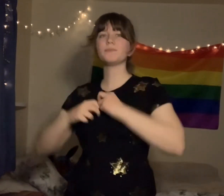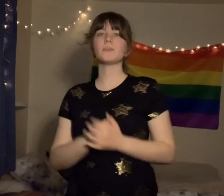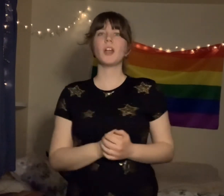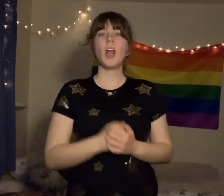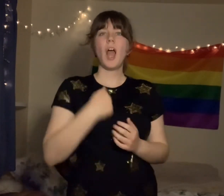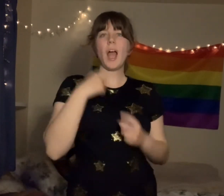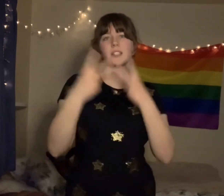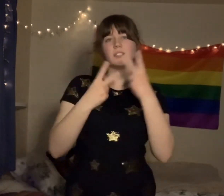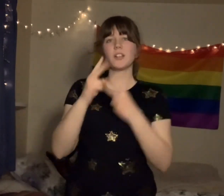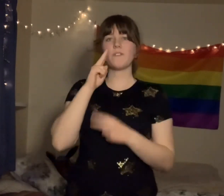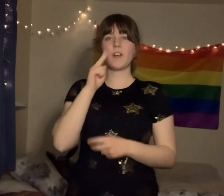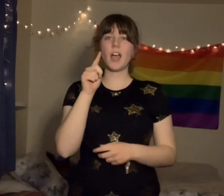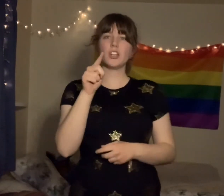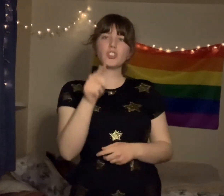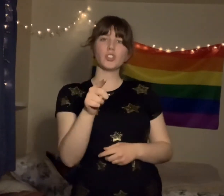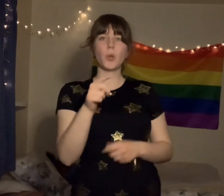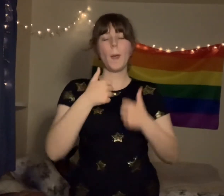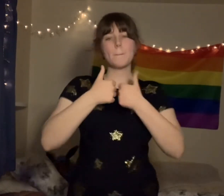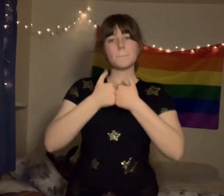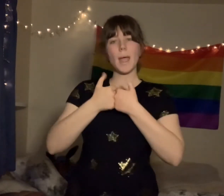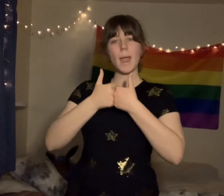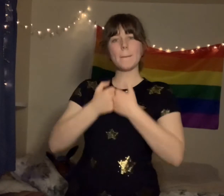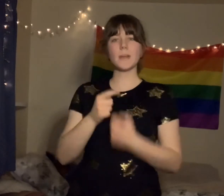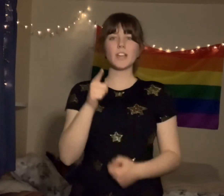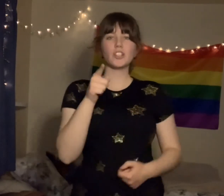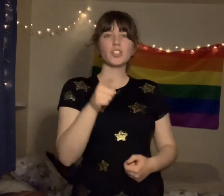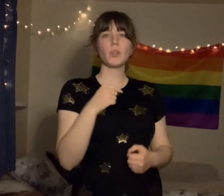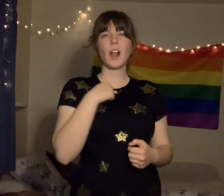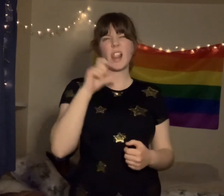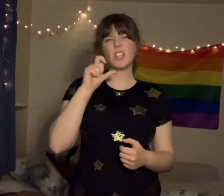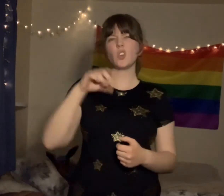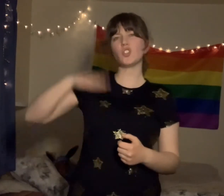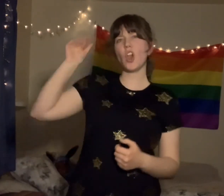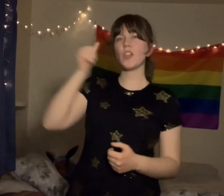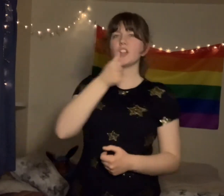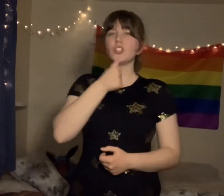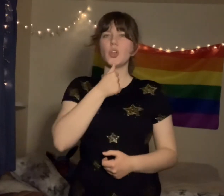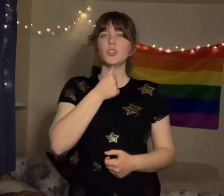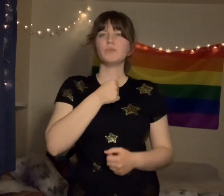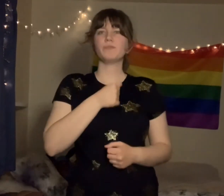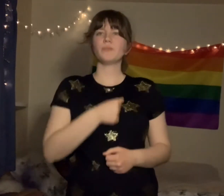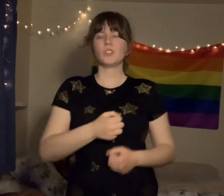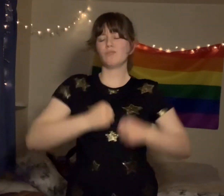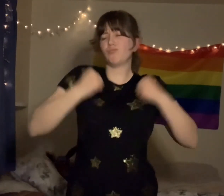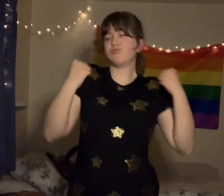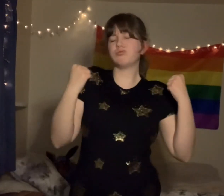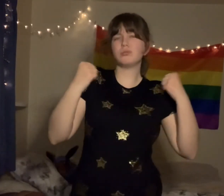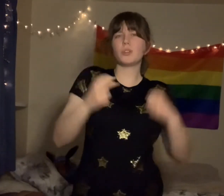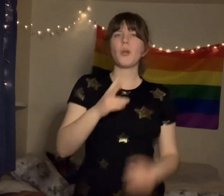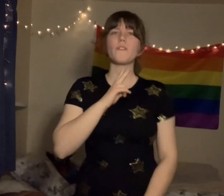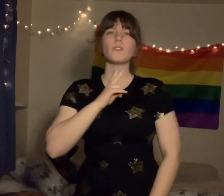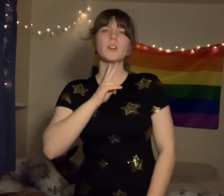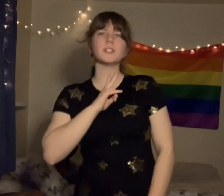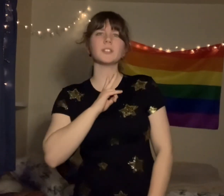I sing to find you baby to you A little taller than he used to with a stronger voice